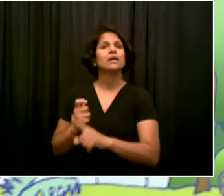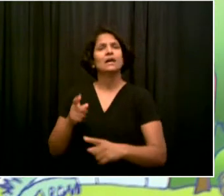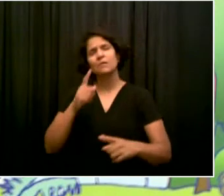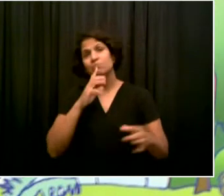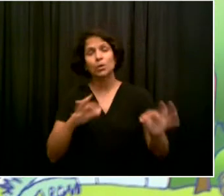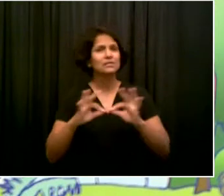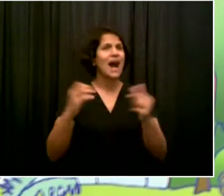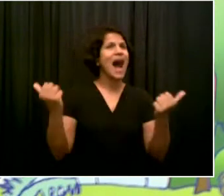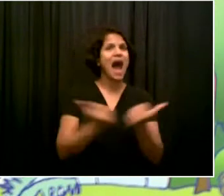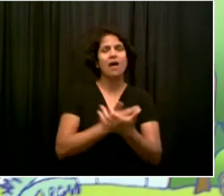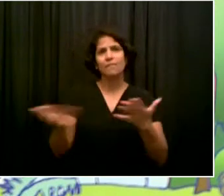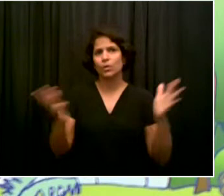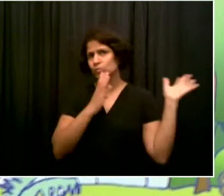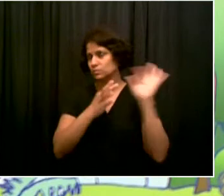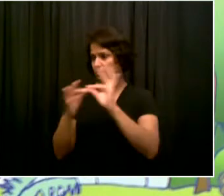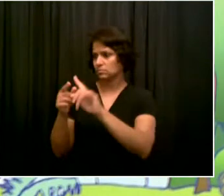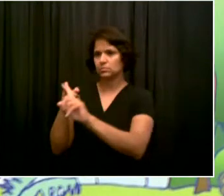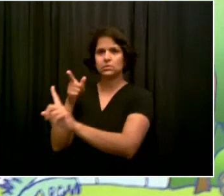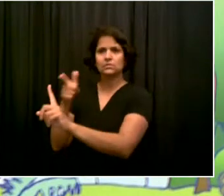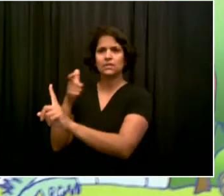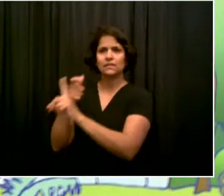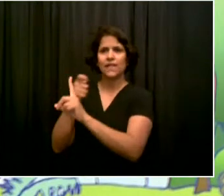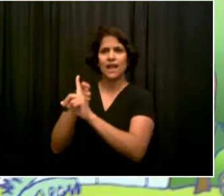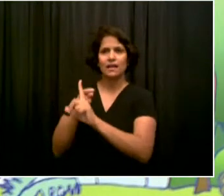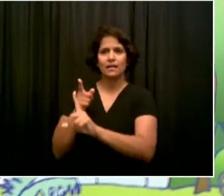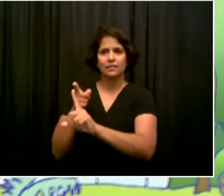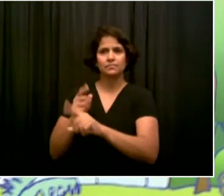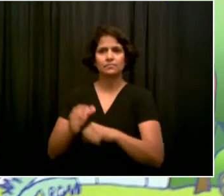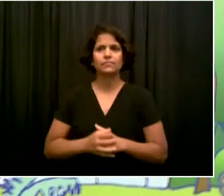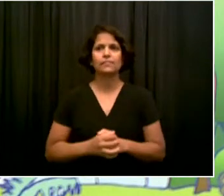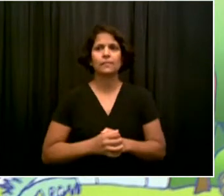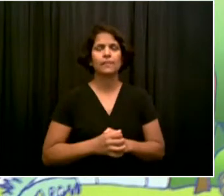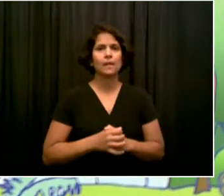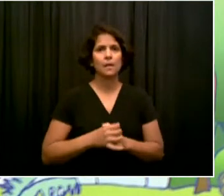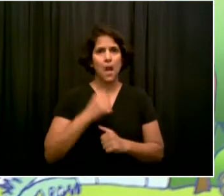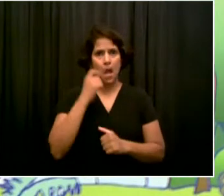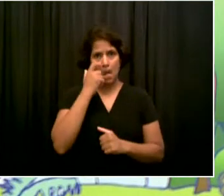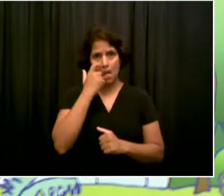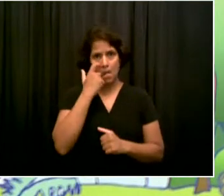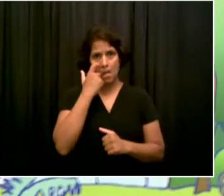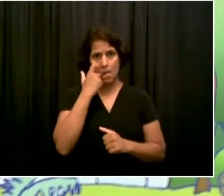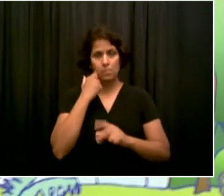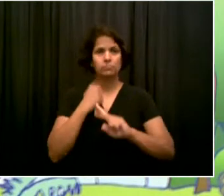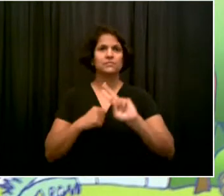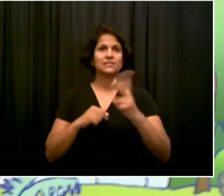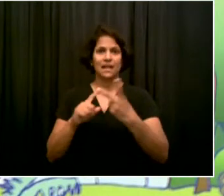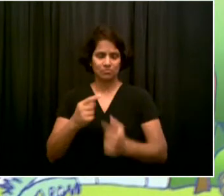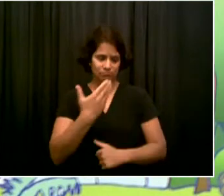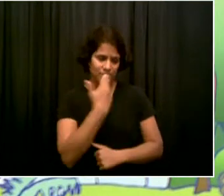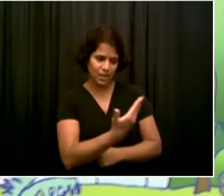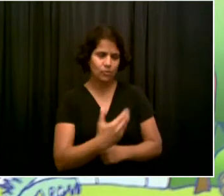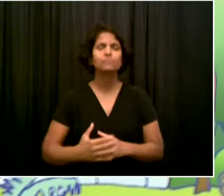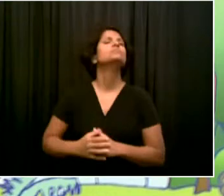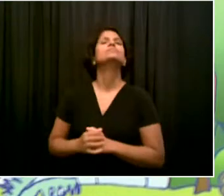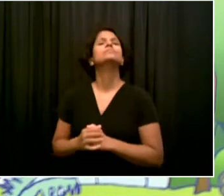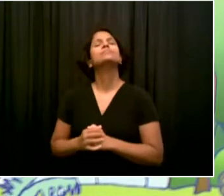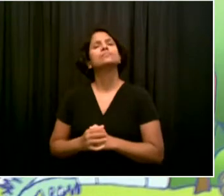THAT WI LLMA KE THE BIGGEST DIFFERENCE, WHICH IS VACCINATION. EVERYTHING WE DO IS GOING TO REVOLVE AROUND VACCINATION, THAT'S THE DIFFERENCE MAKER FOR NOT TALKING